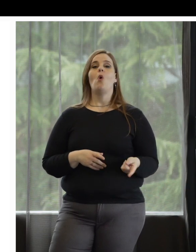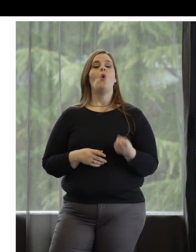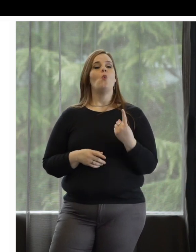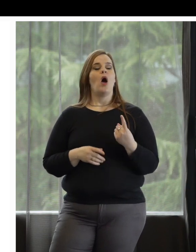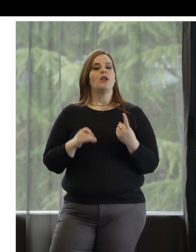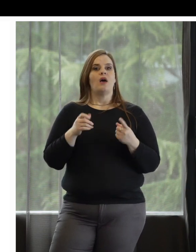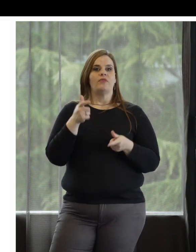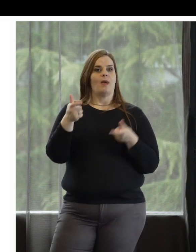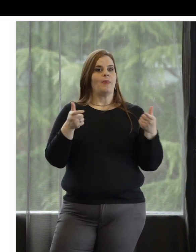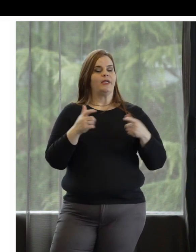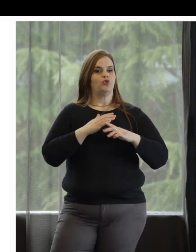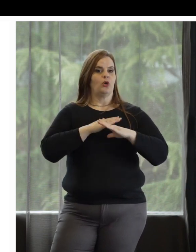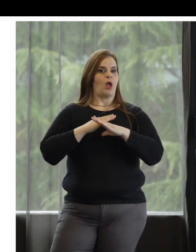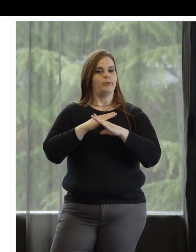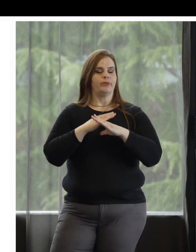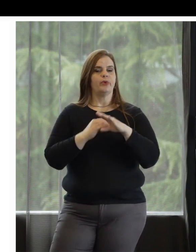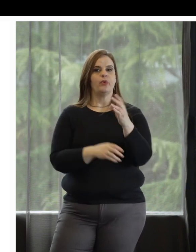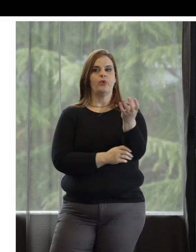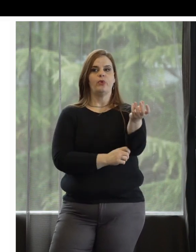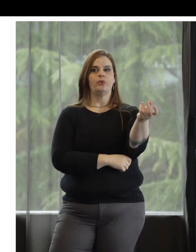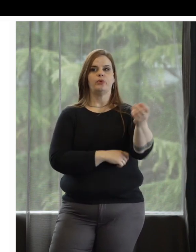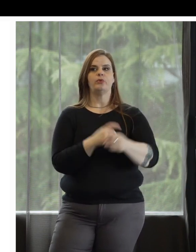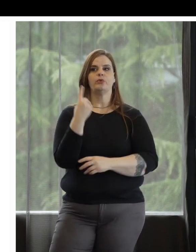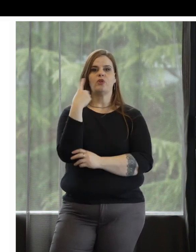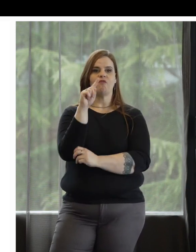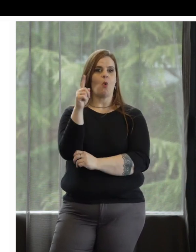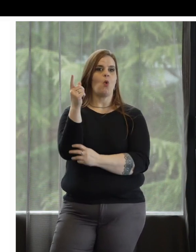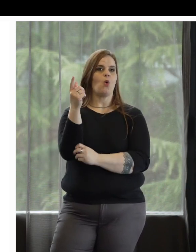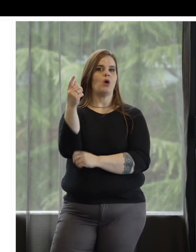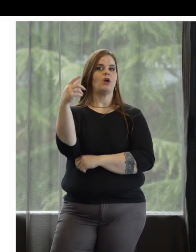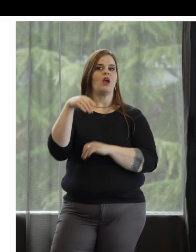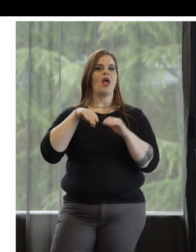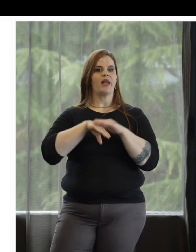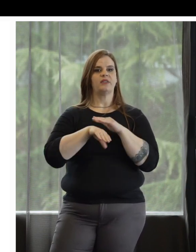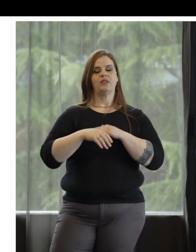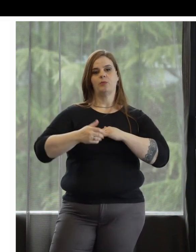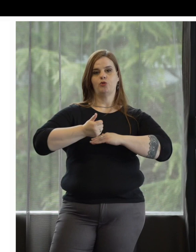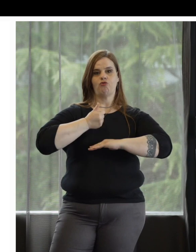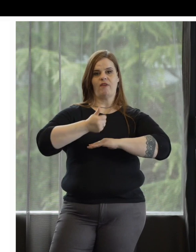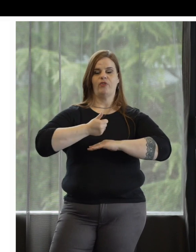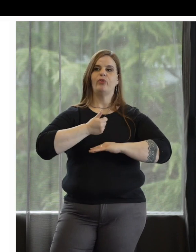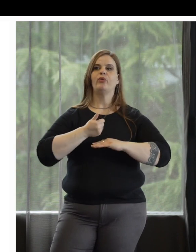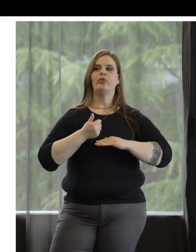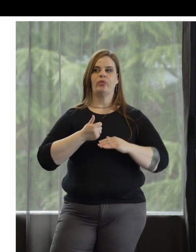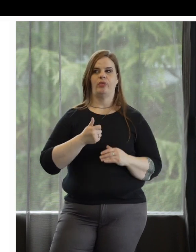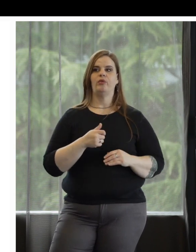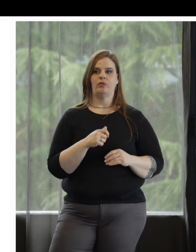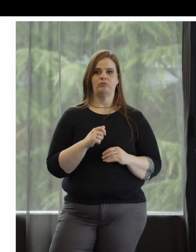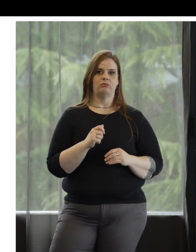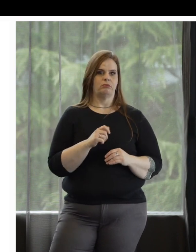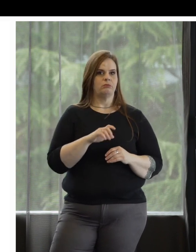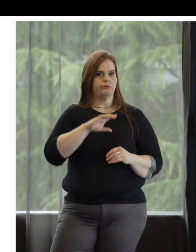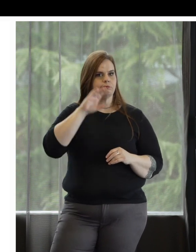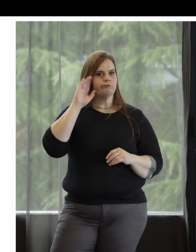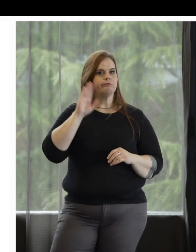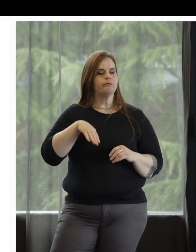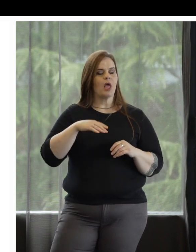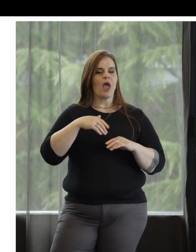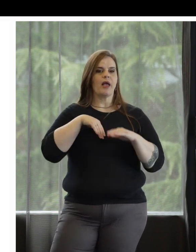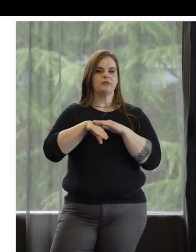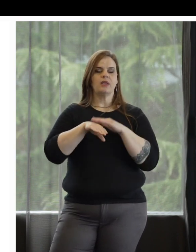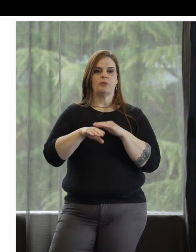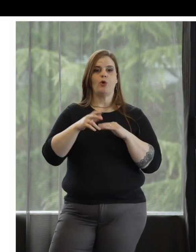obstacles for accessible travel -- accessible trip information is